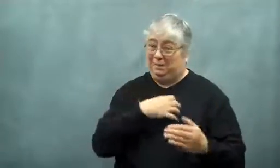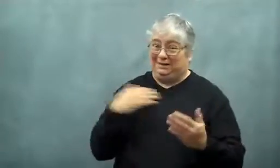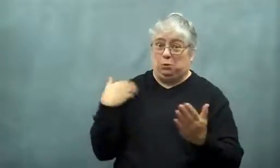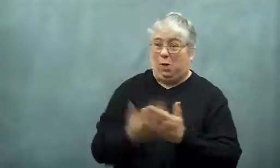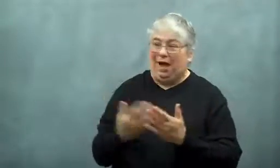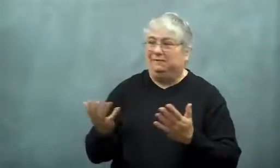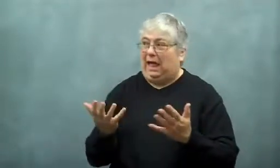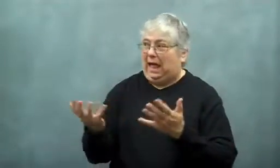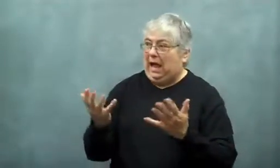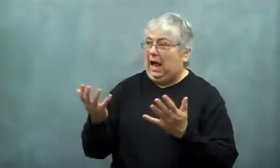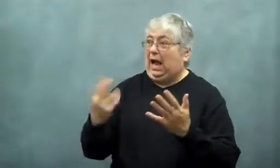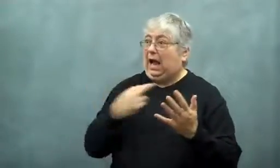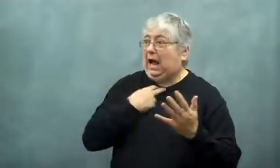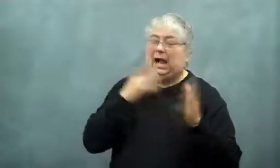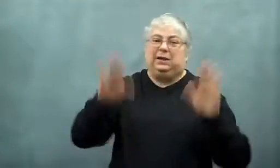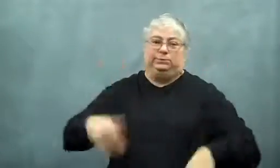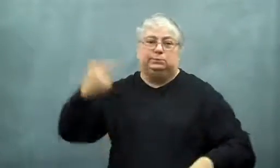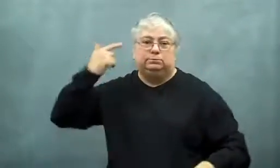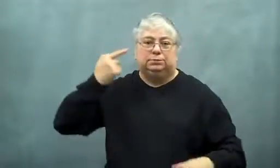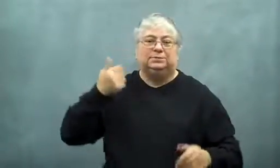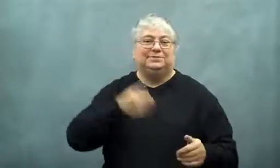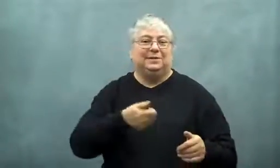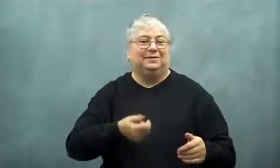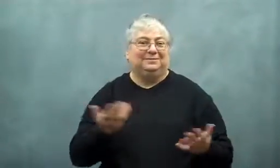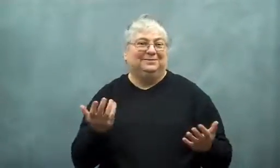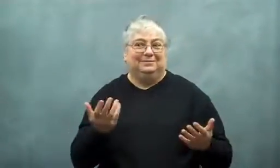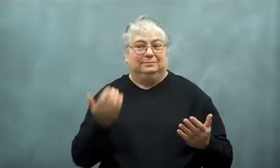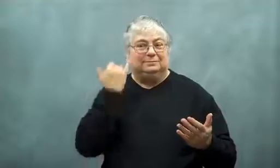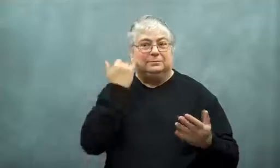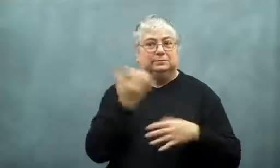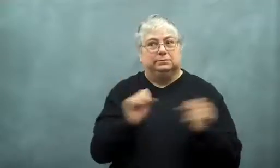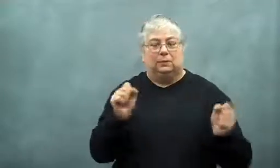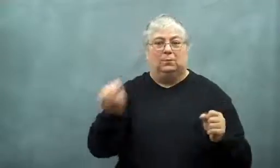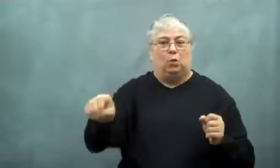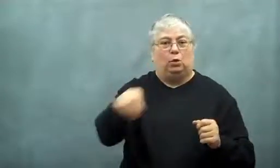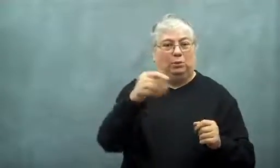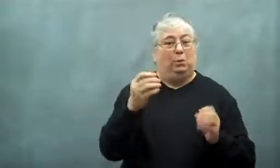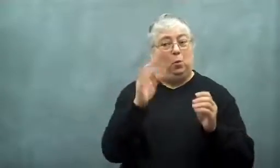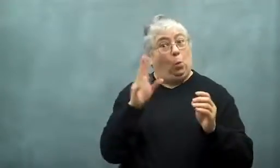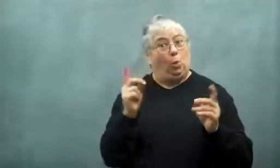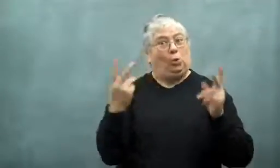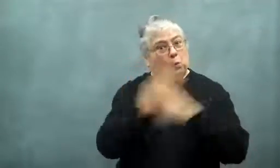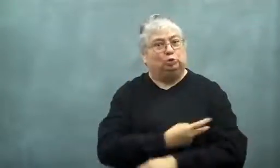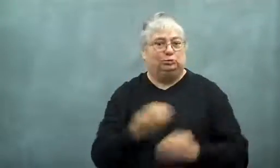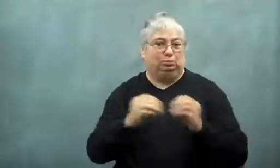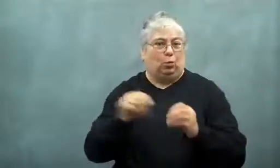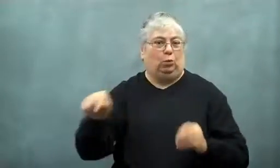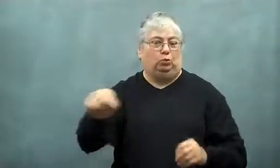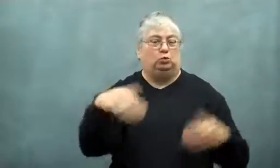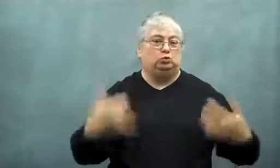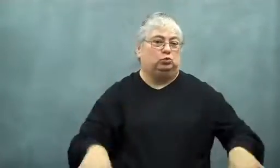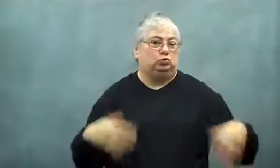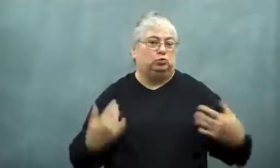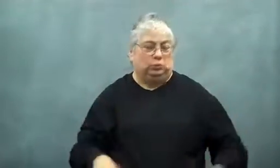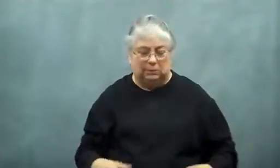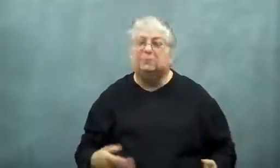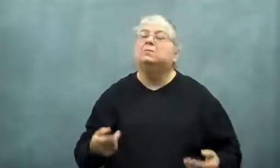Once the police go there, Lanza was trapped and killed himself.